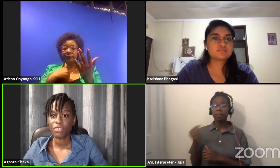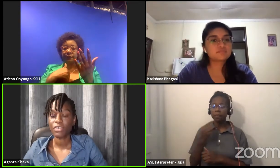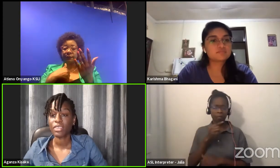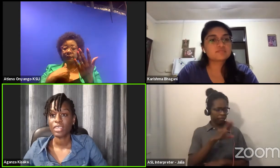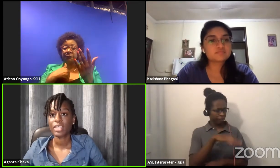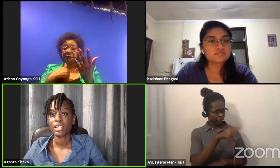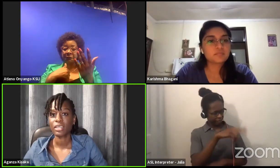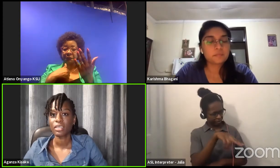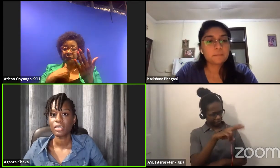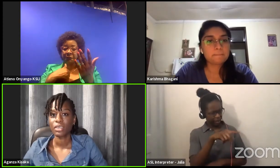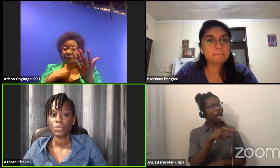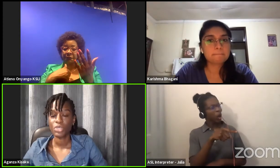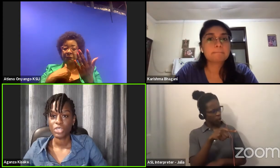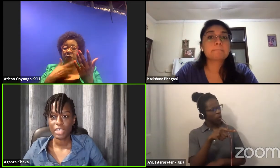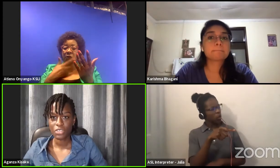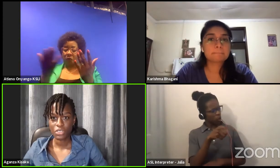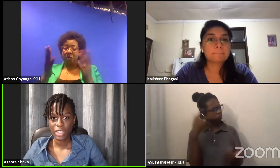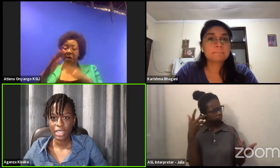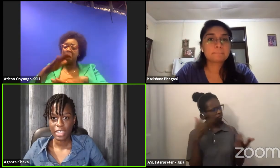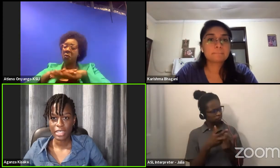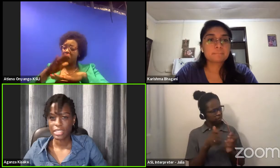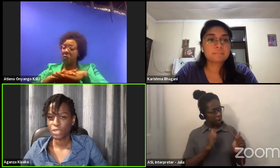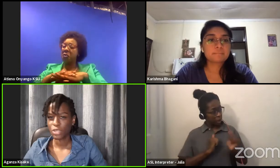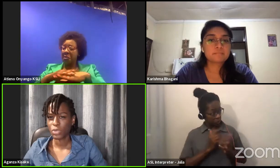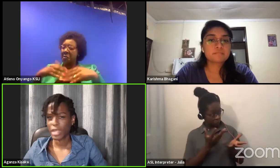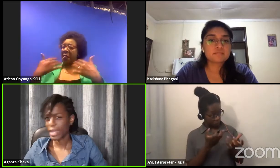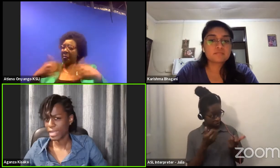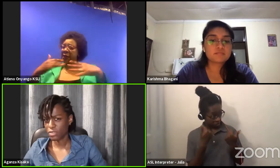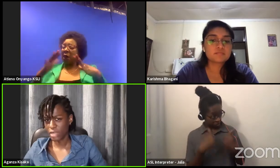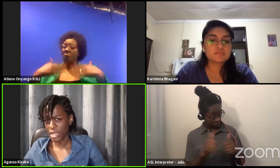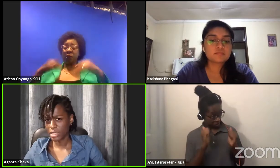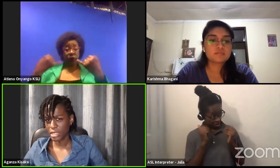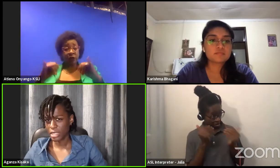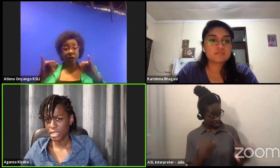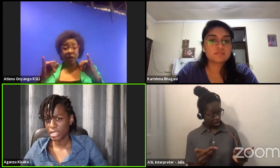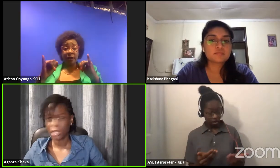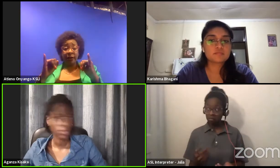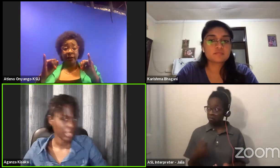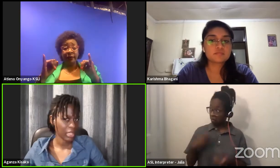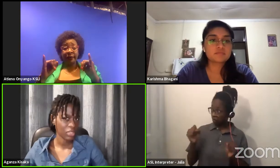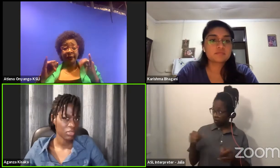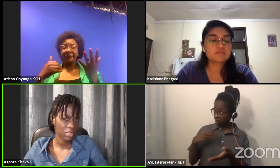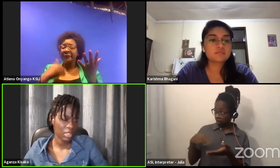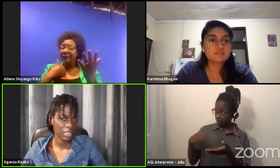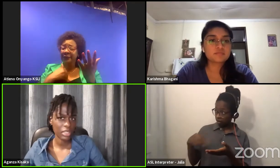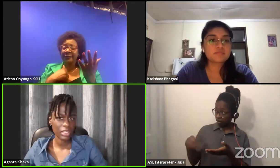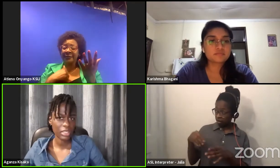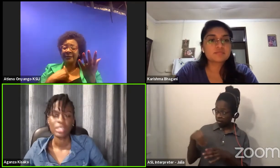for theater, would you like to try that?" I said, "Would I get to dance theater and like it being in theater?"